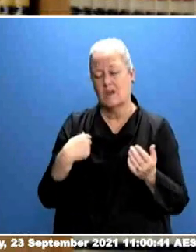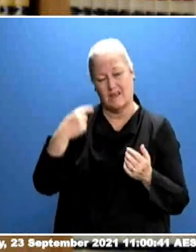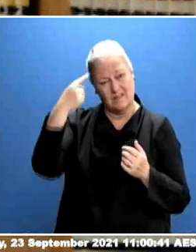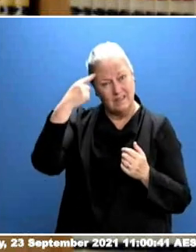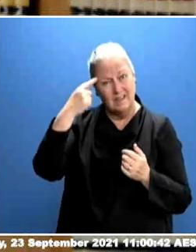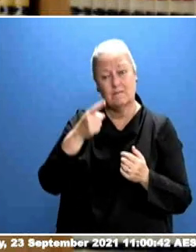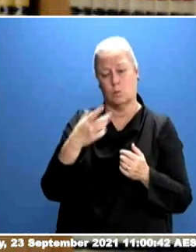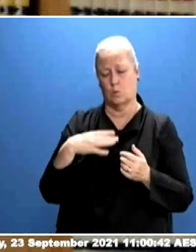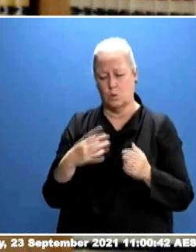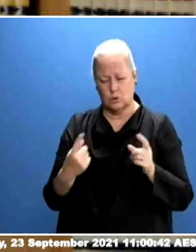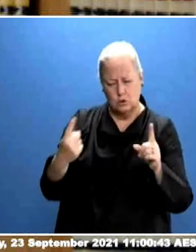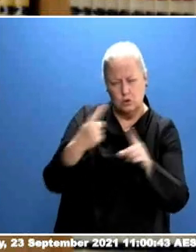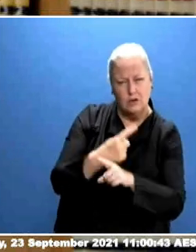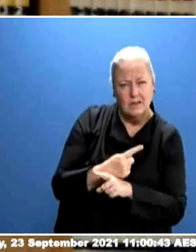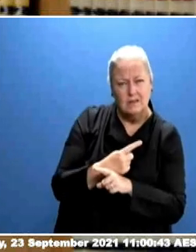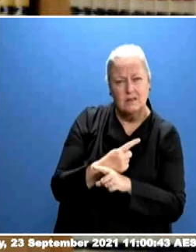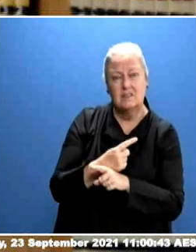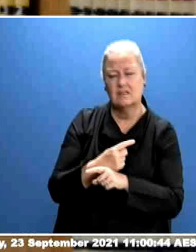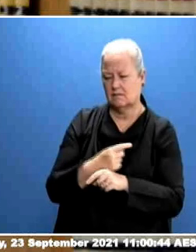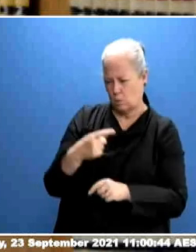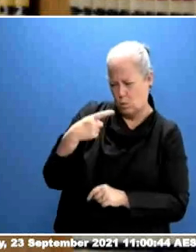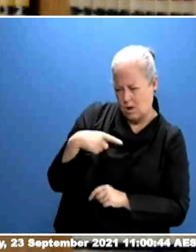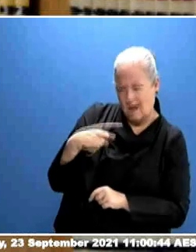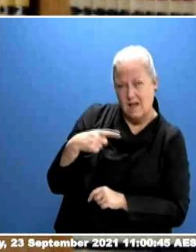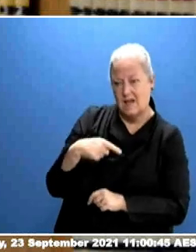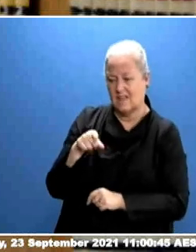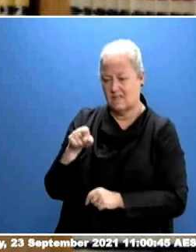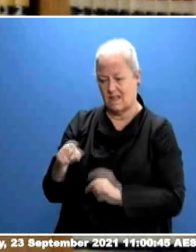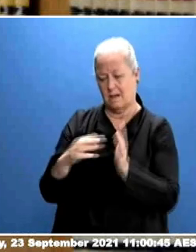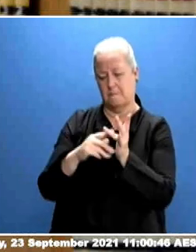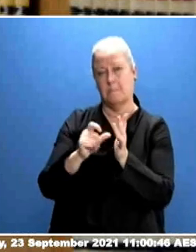the purpose and the intent and the model in which Secure Care currently operates